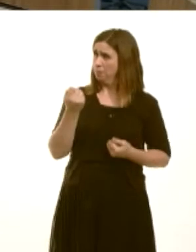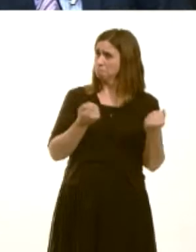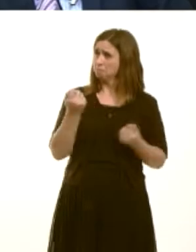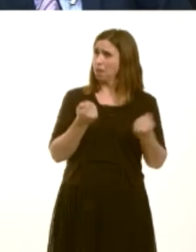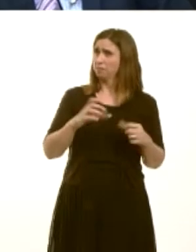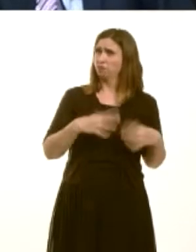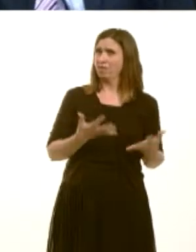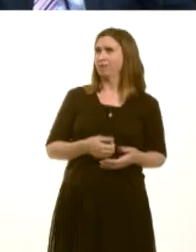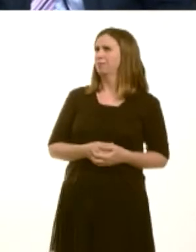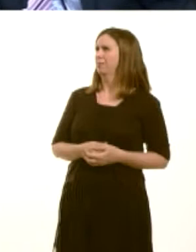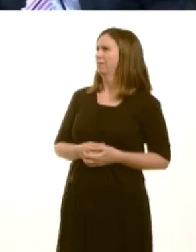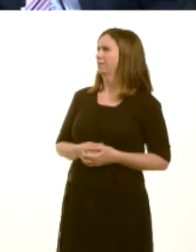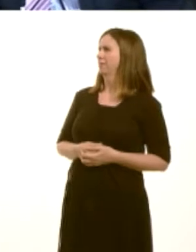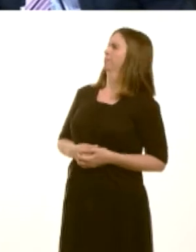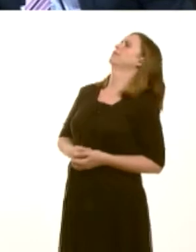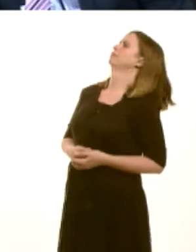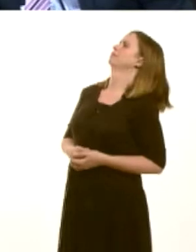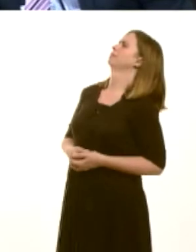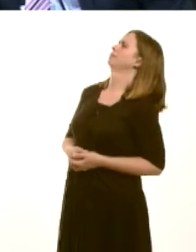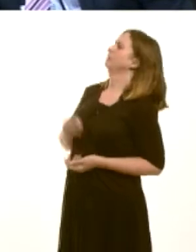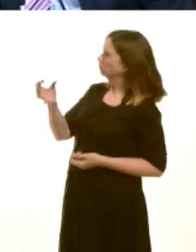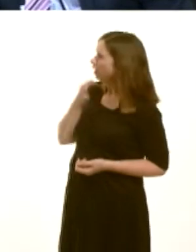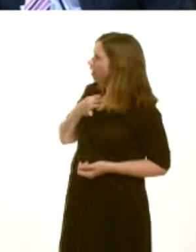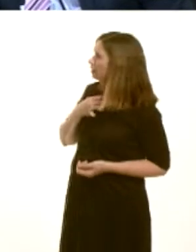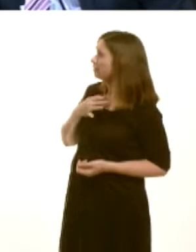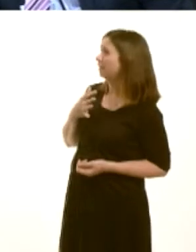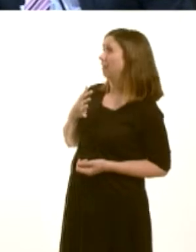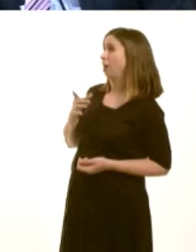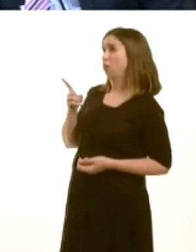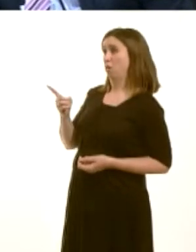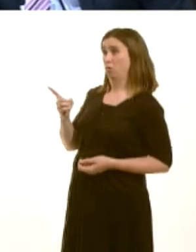that question, hasnít he? I think we have to say that he has some brass neck to stand